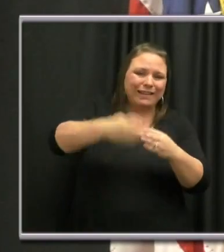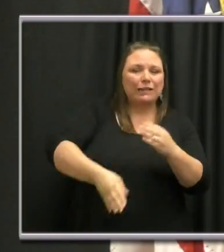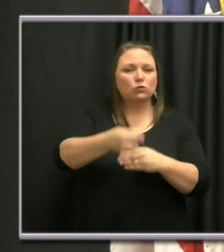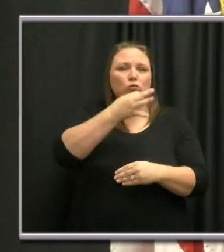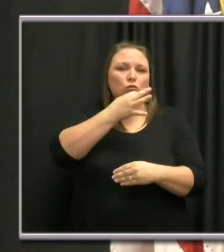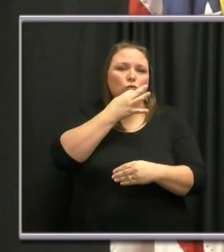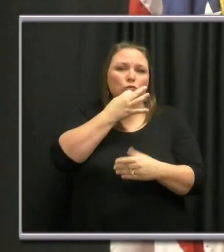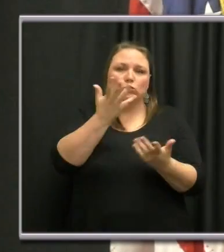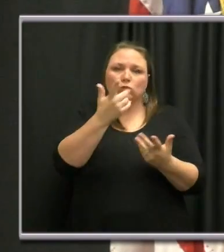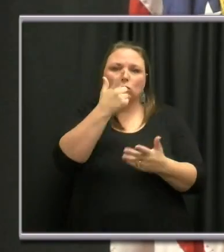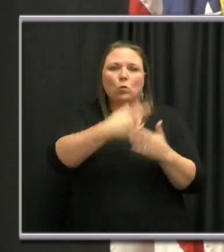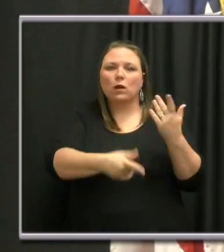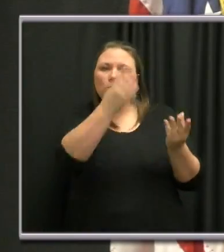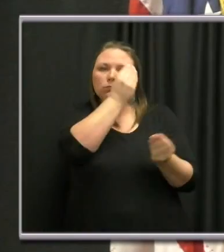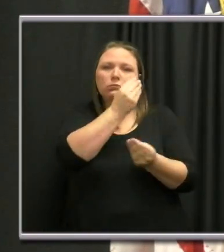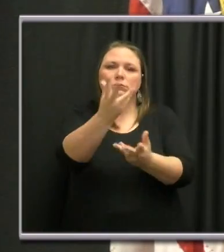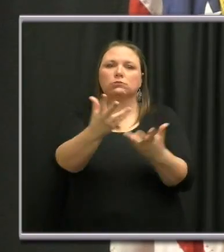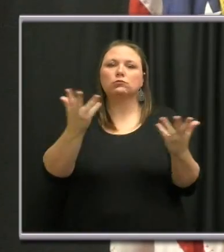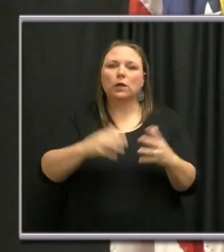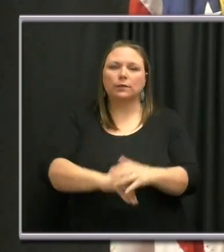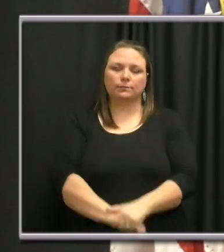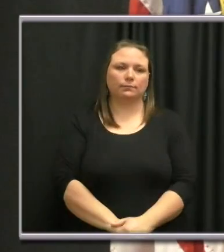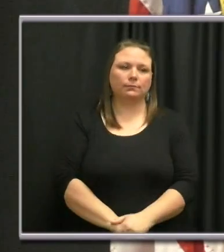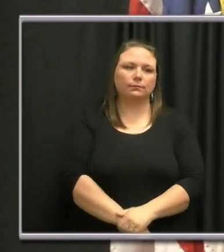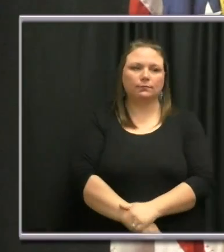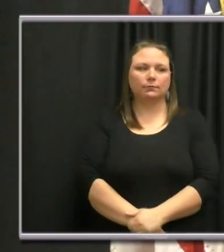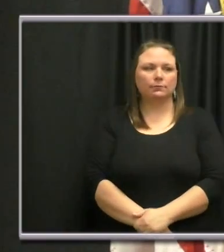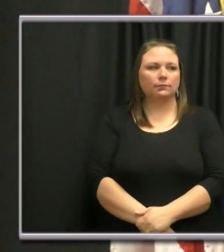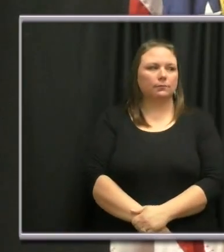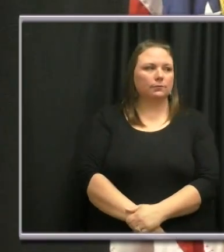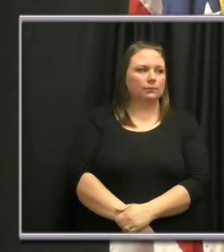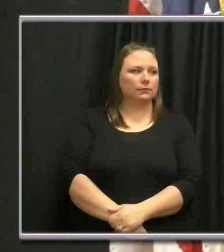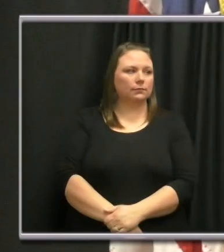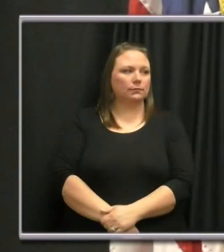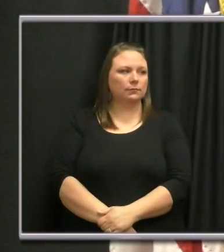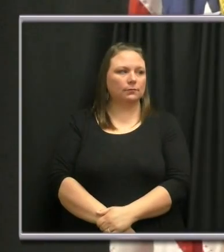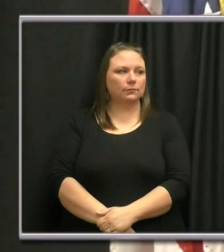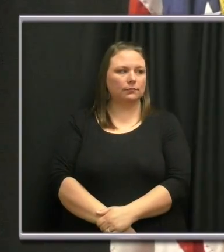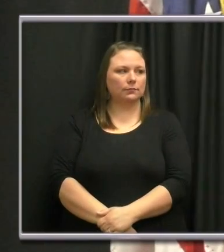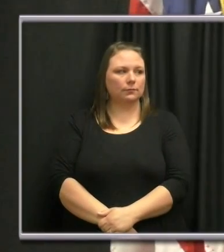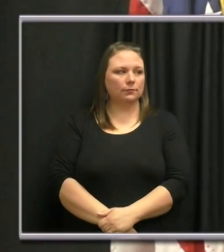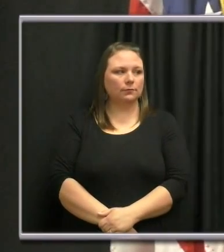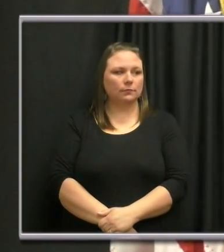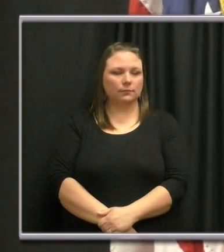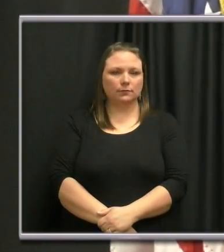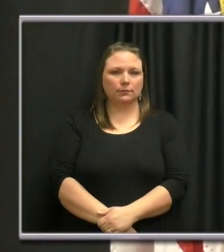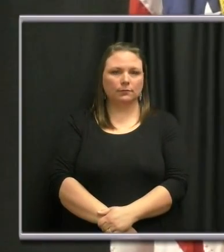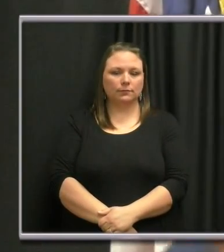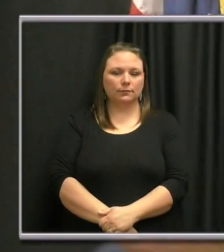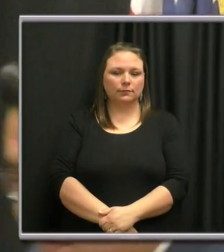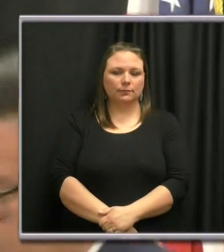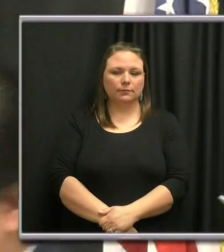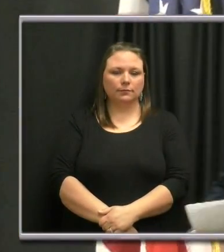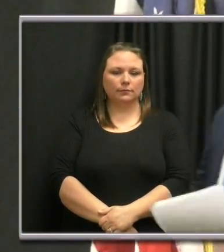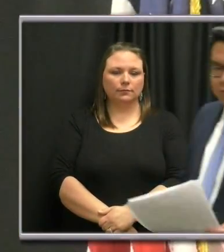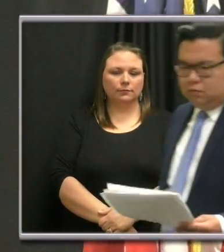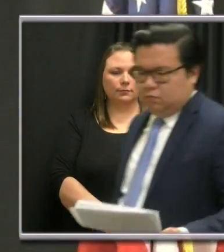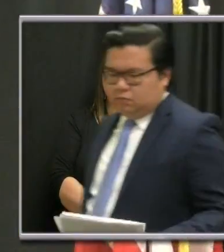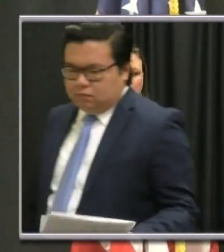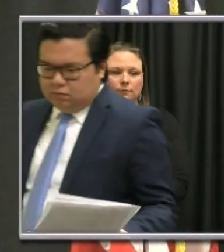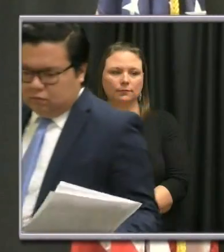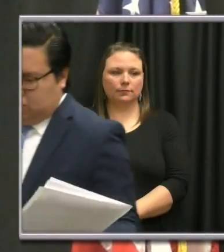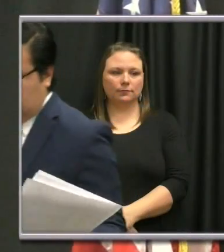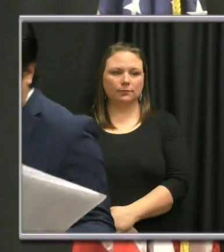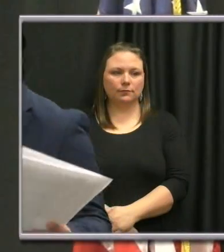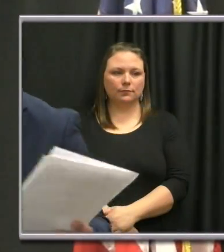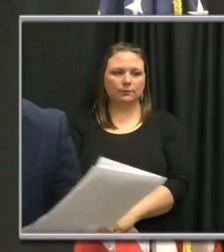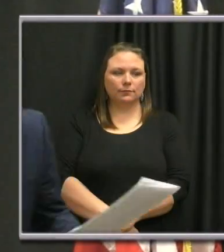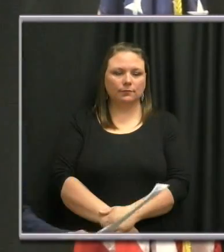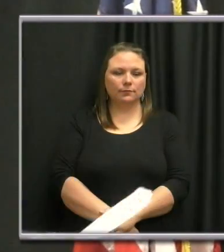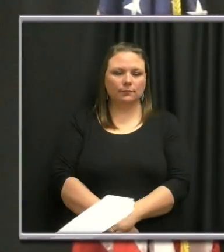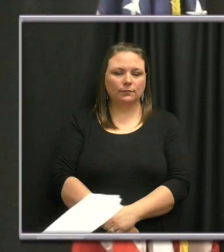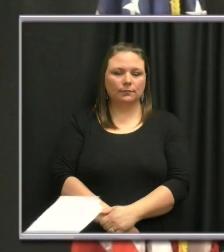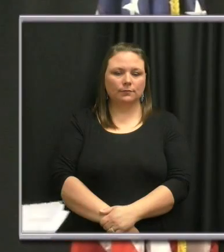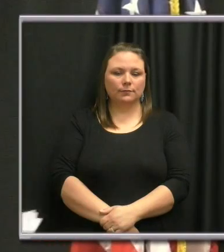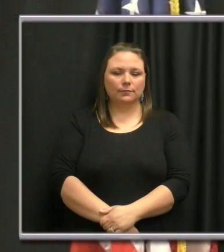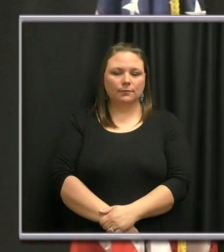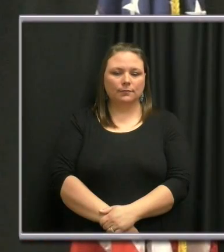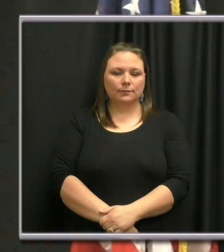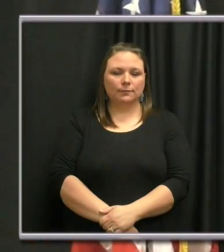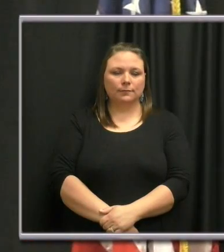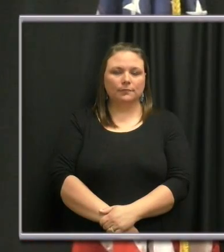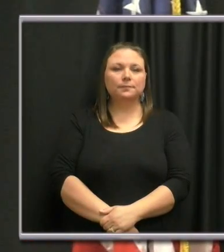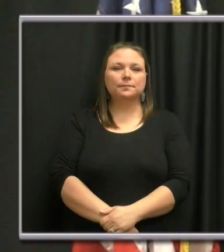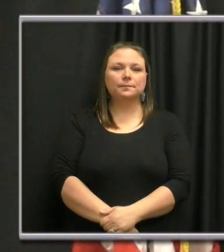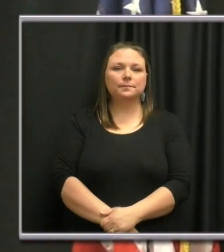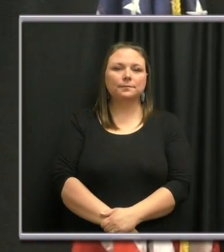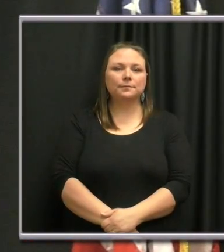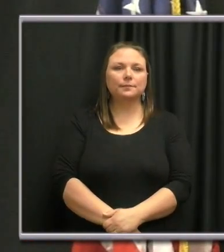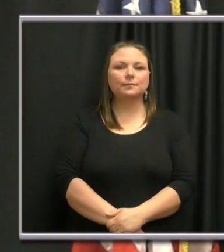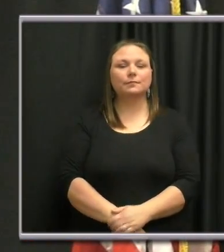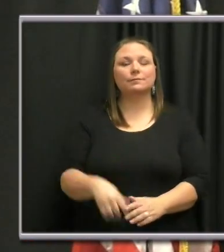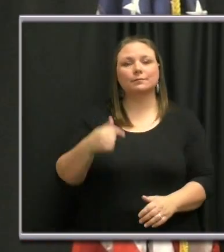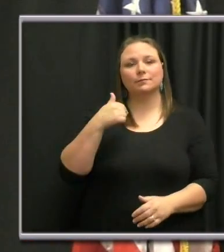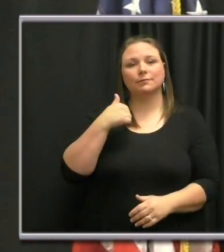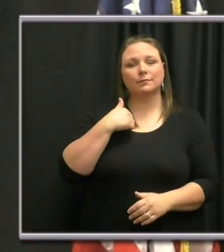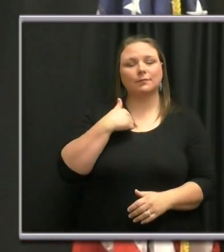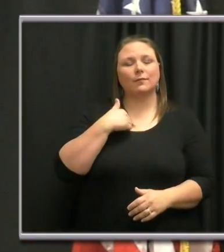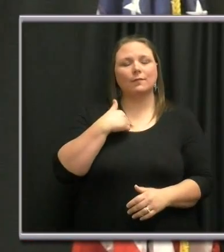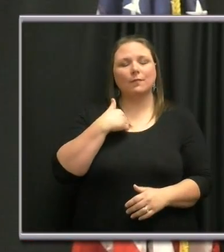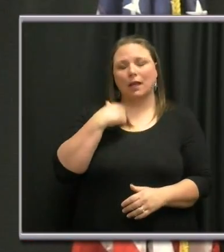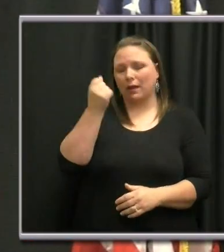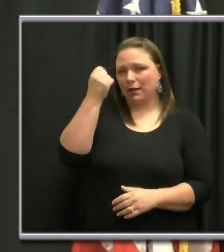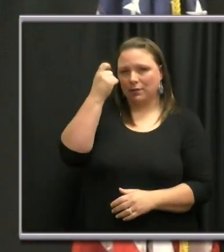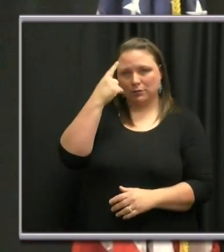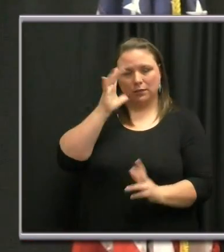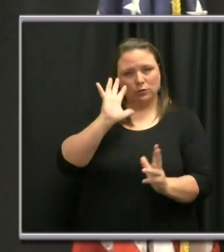SEEMINGLY NO END RIGHT NOW THAT